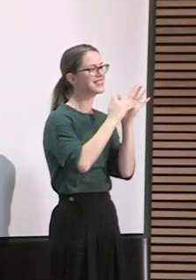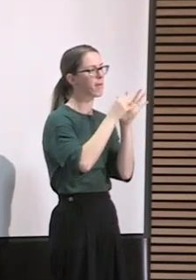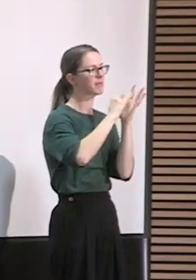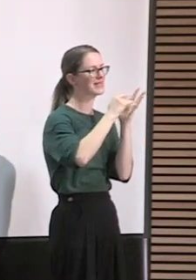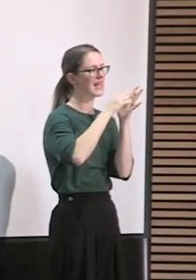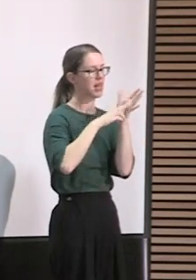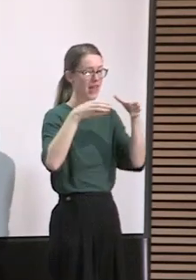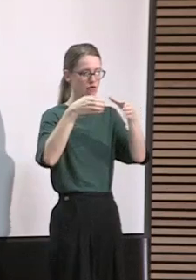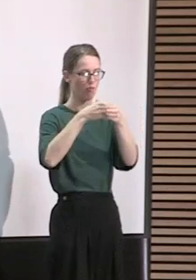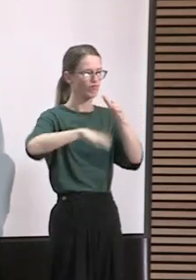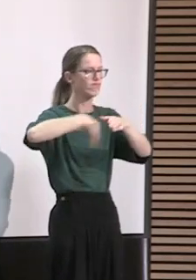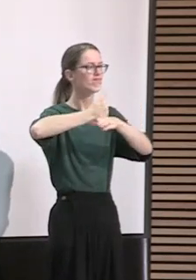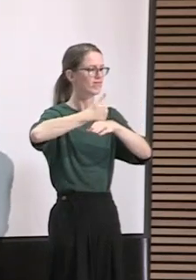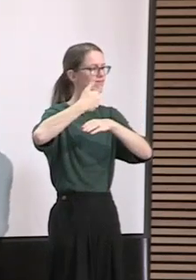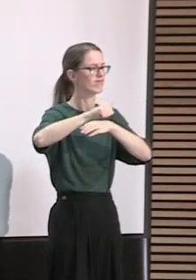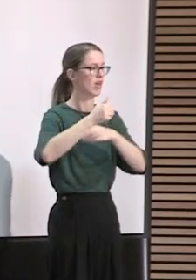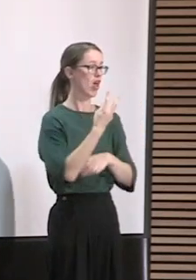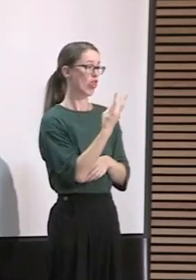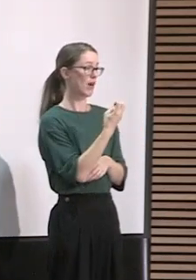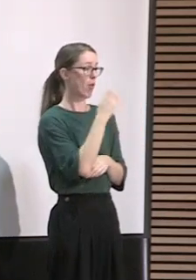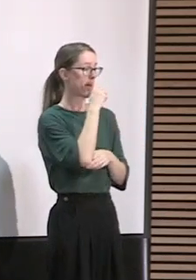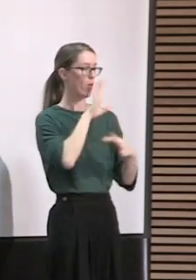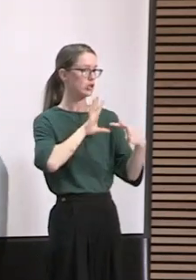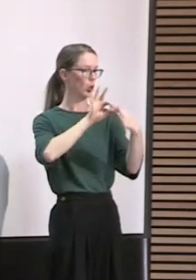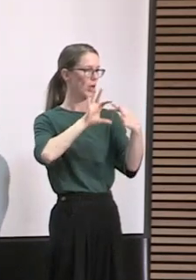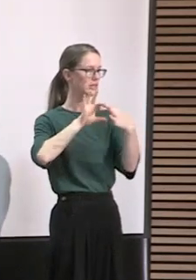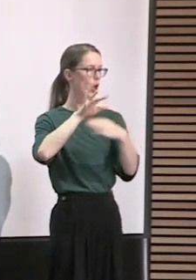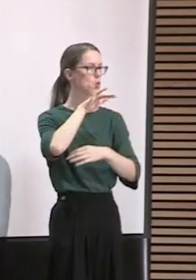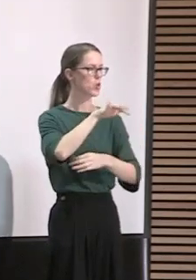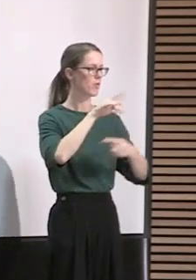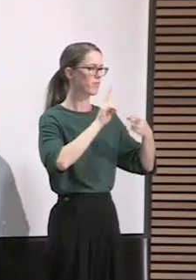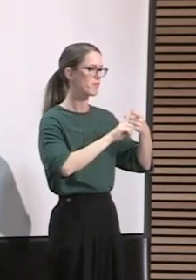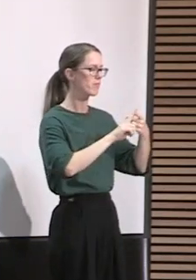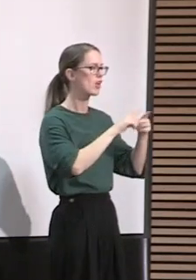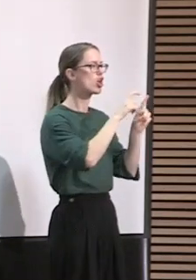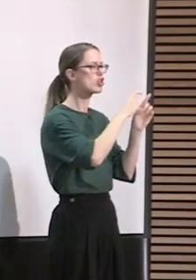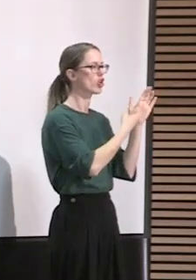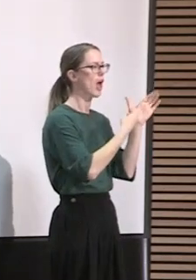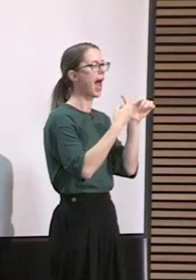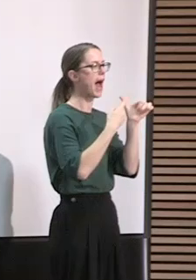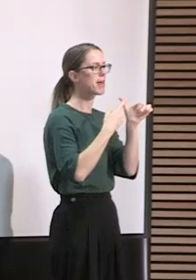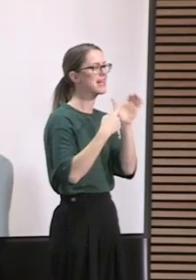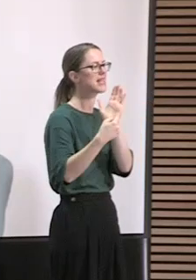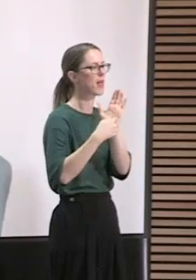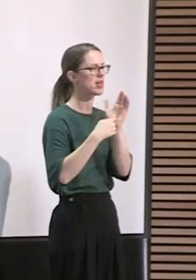the government is establishing to provide oversight of the government's testing and surveillance plans, is now in